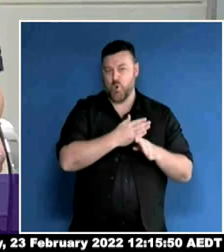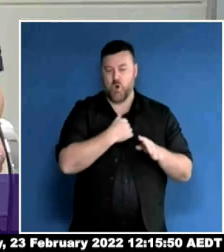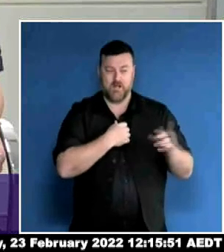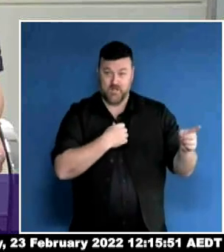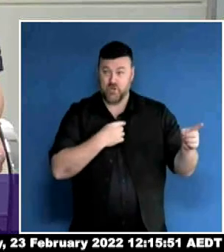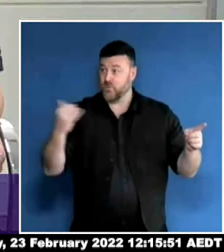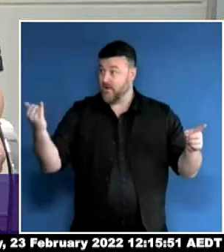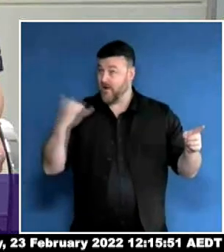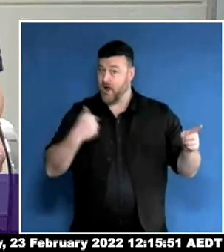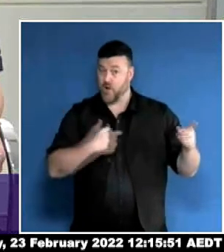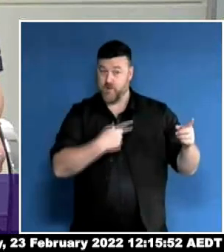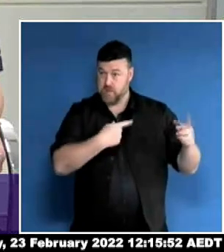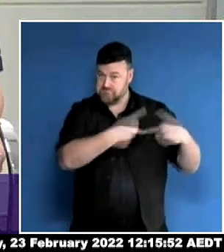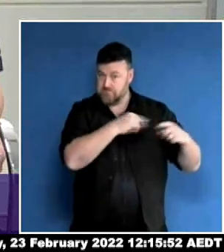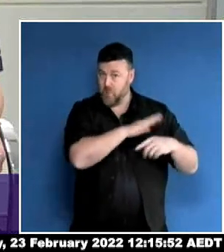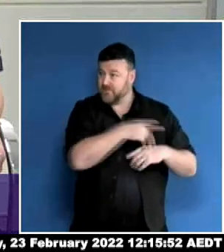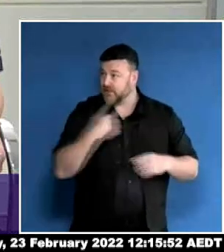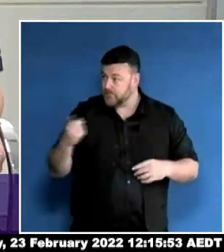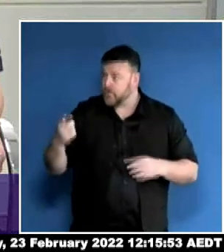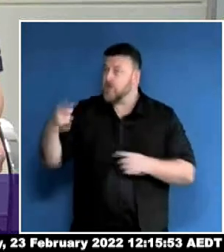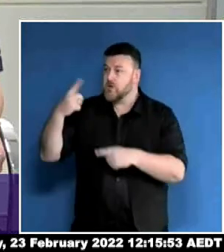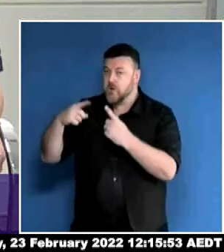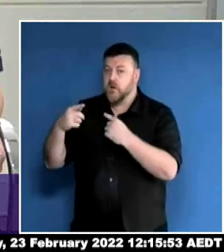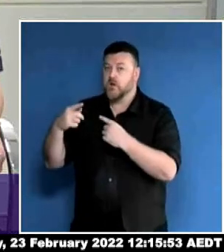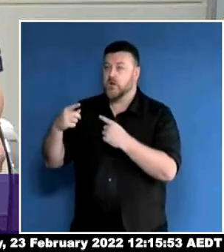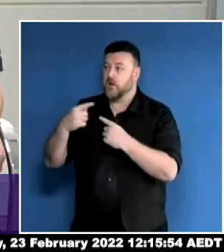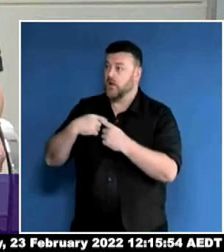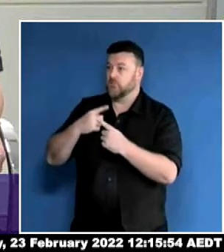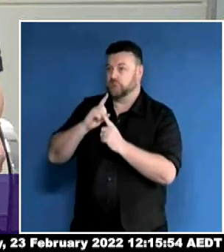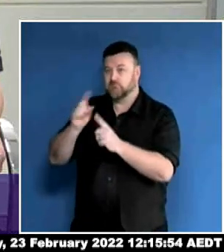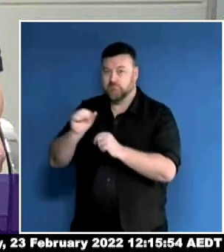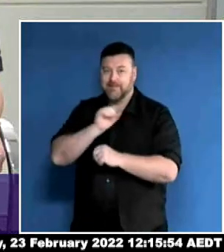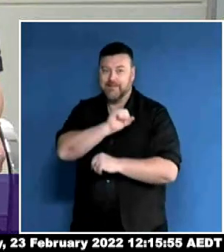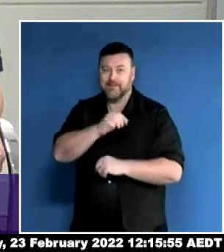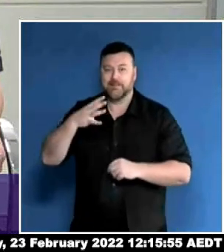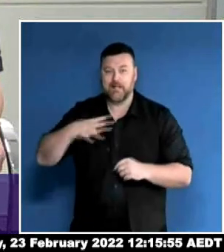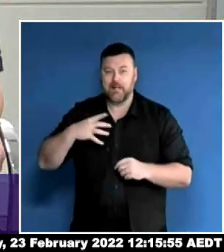understand his aspirations, and then ran some possible jobs by him.